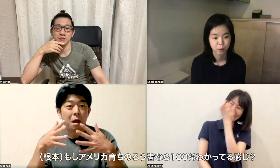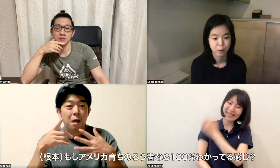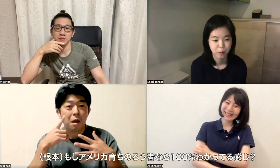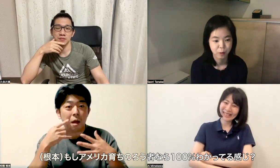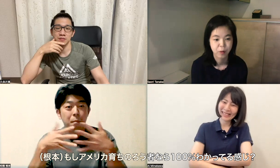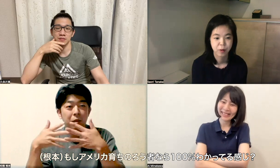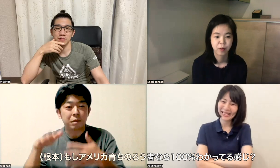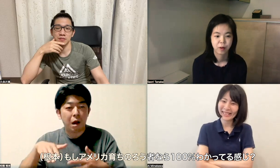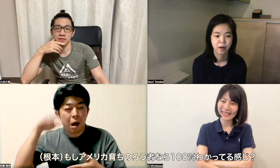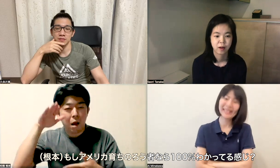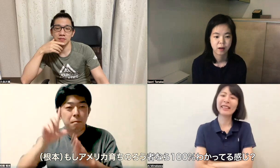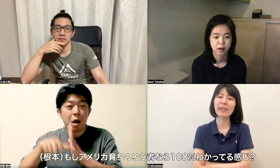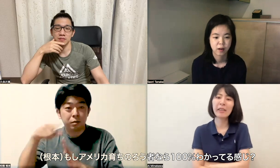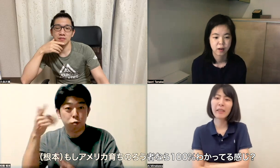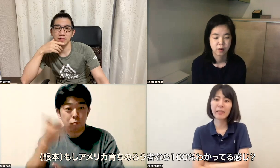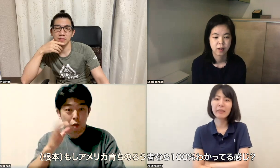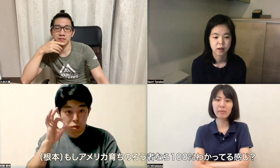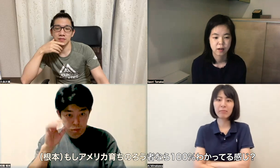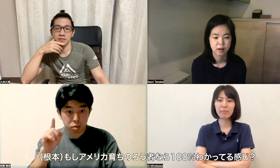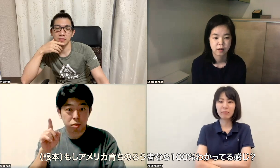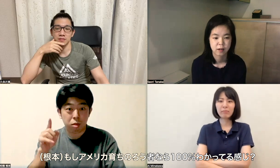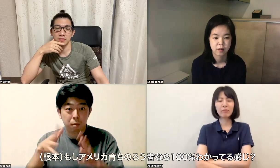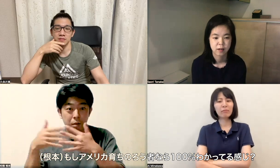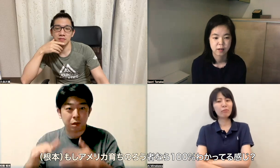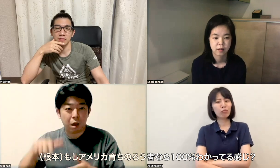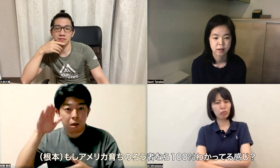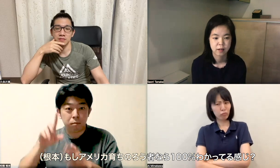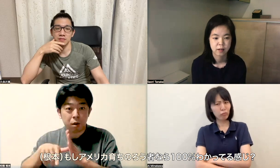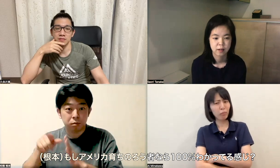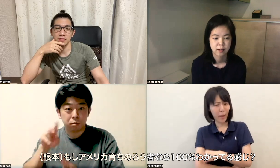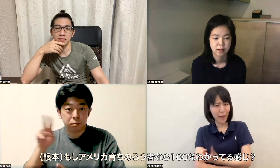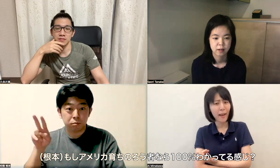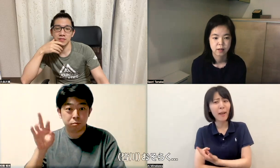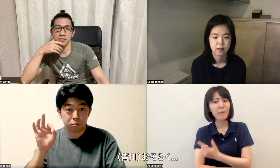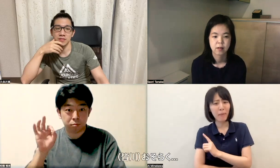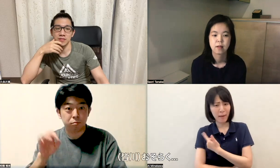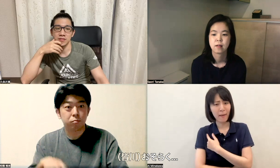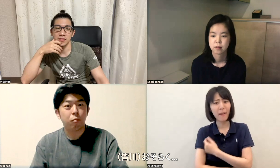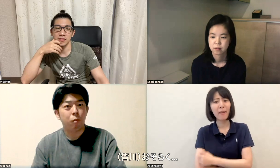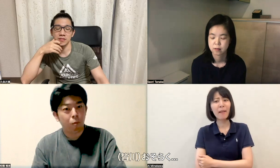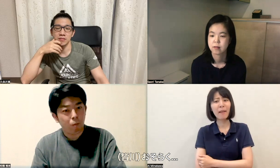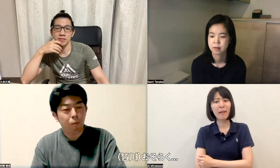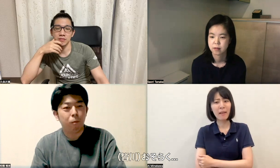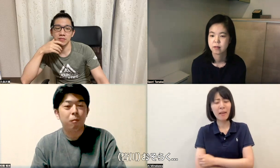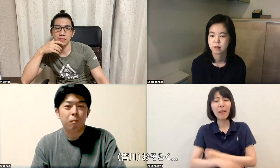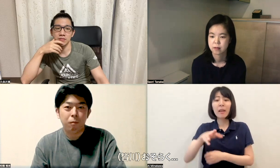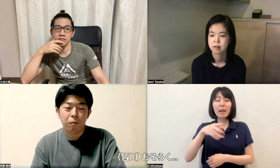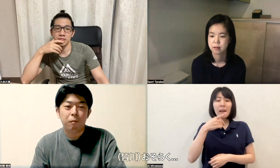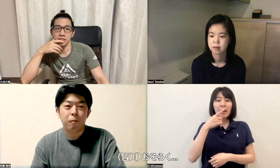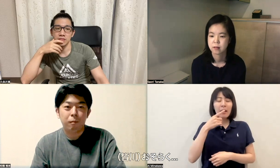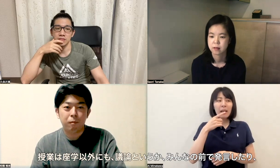(KN) Do other deaf students grew up in the US understand 100%? (AM) I guess so...